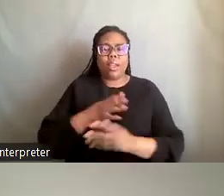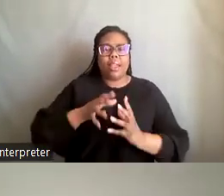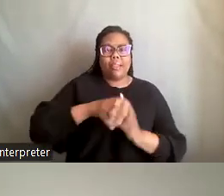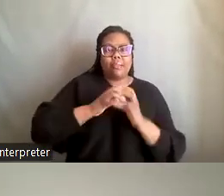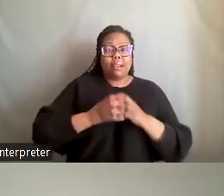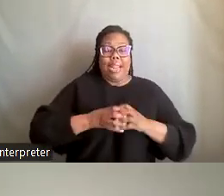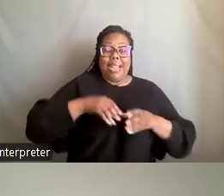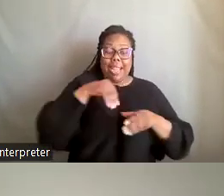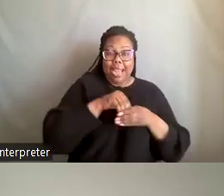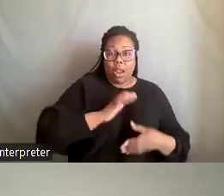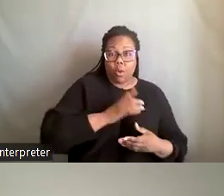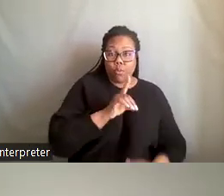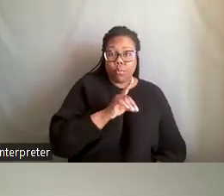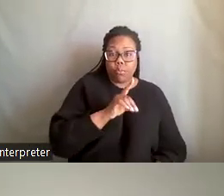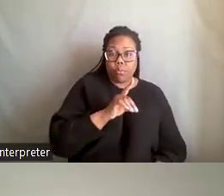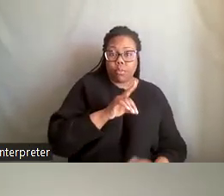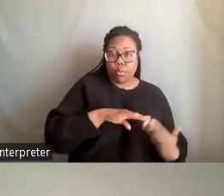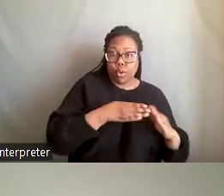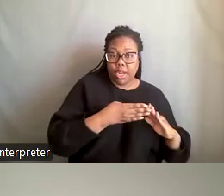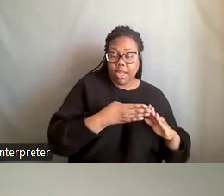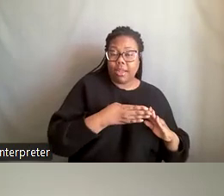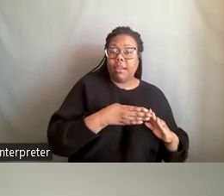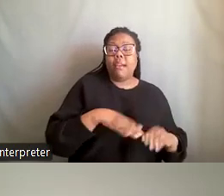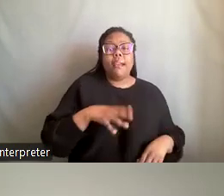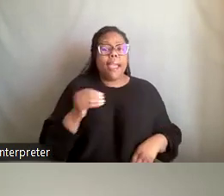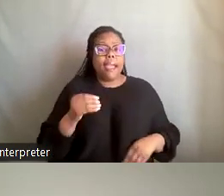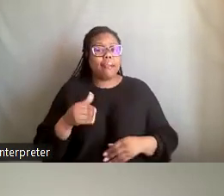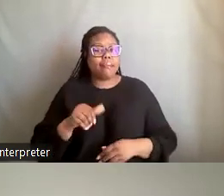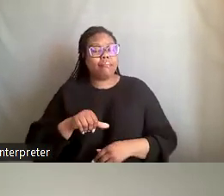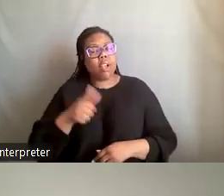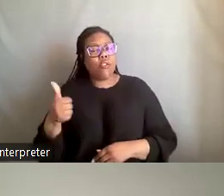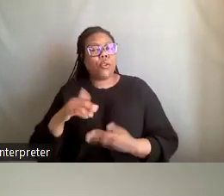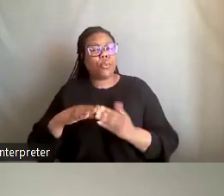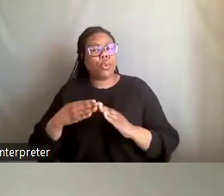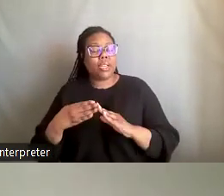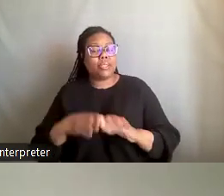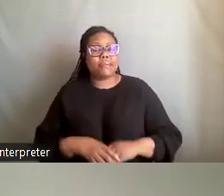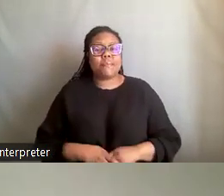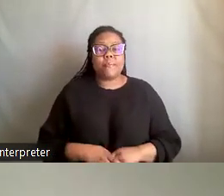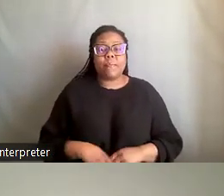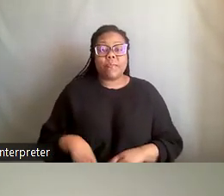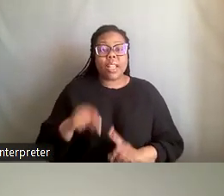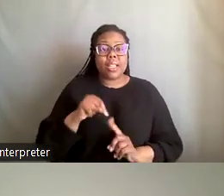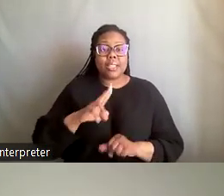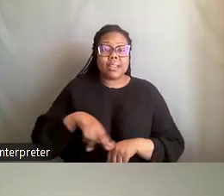intersectionality within and beyond disability communities. This is a project of the National Disability Leadership